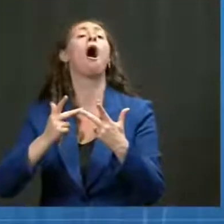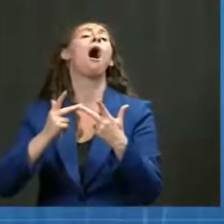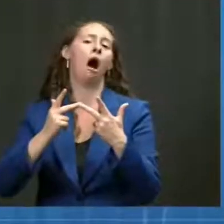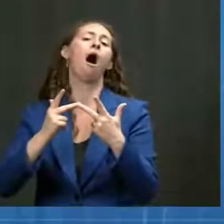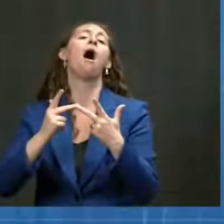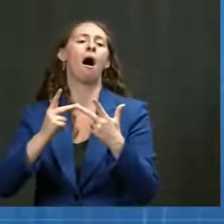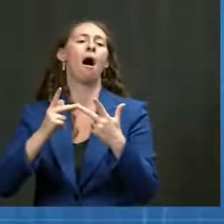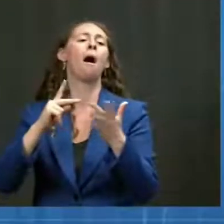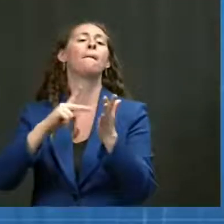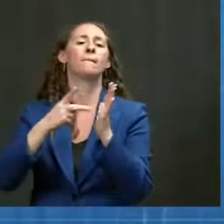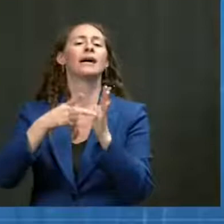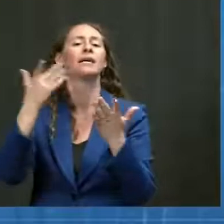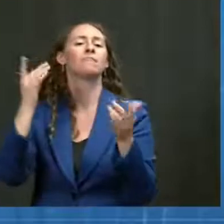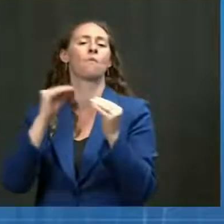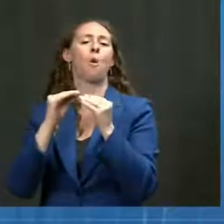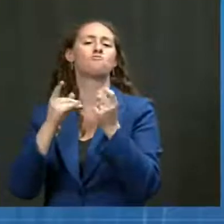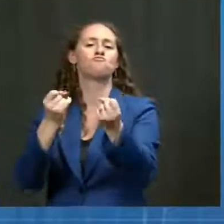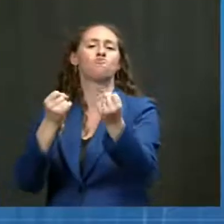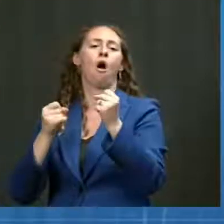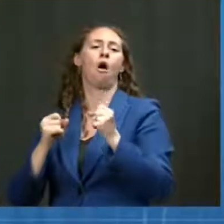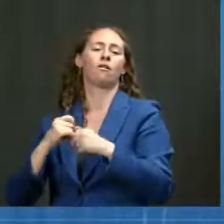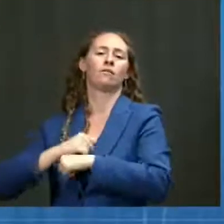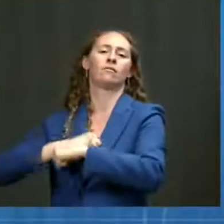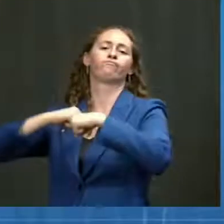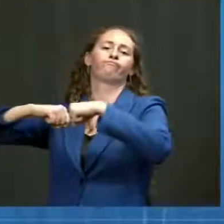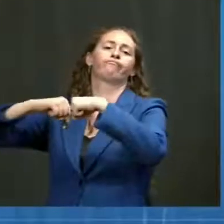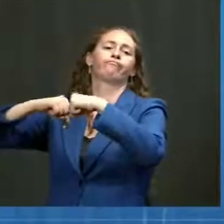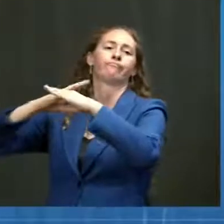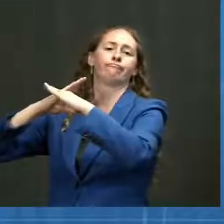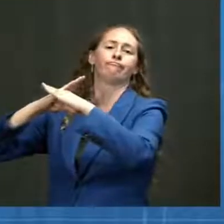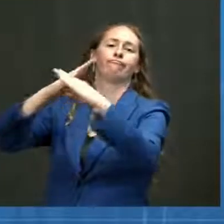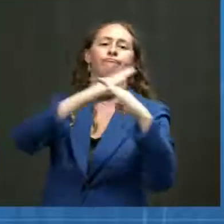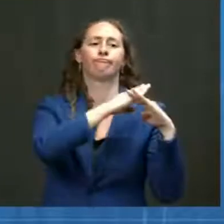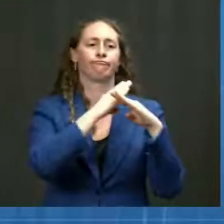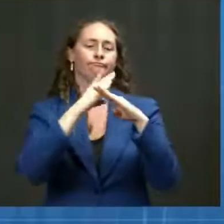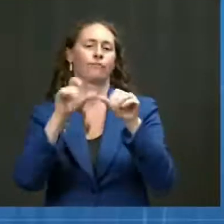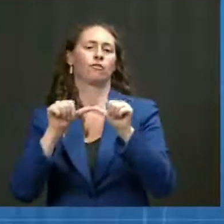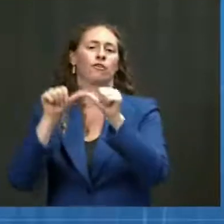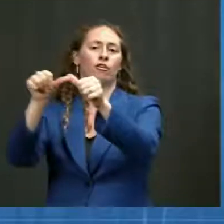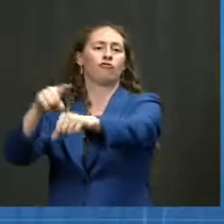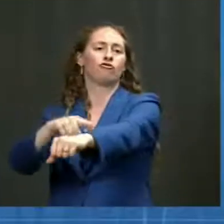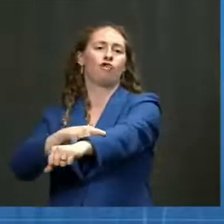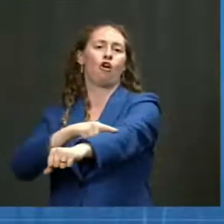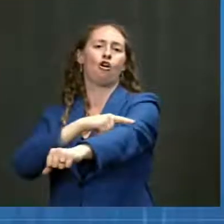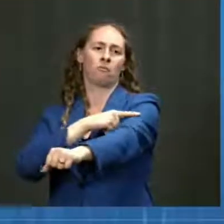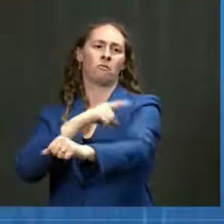AHEAD. ESPECIALLY AMONG THOSE WHO ARE AT HIGHER RISK WERE WHO